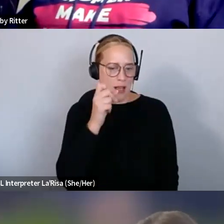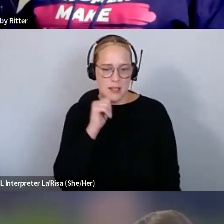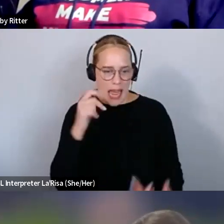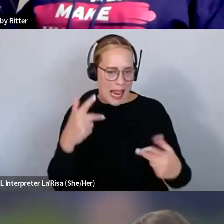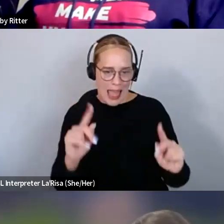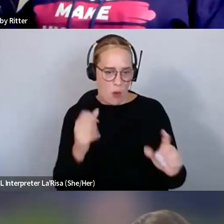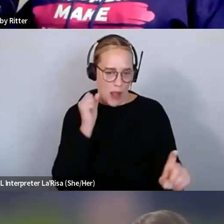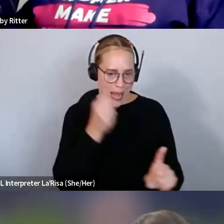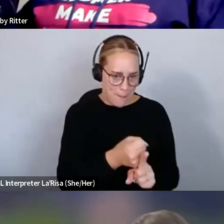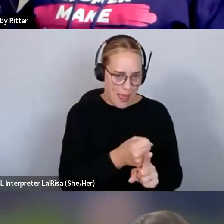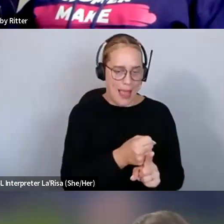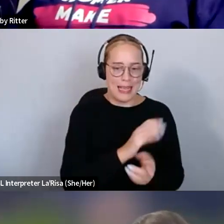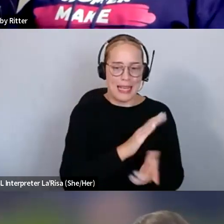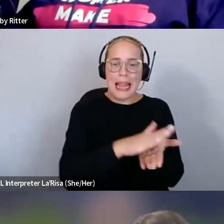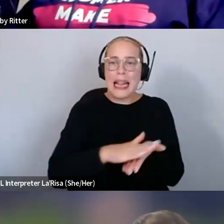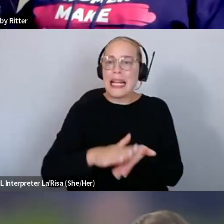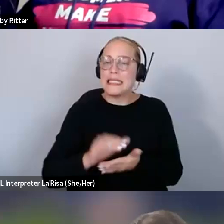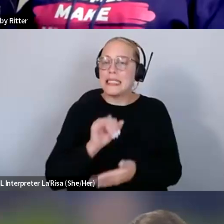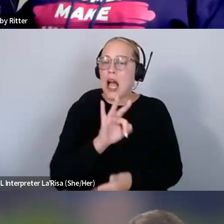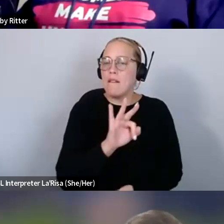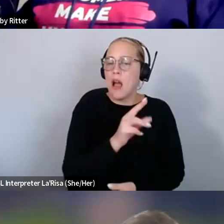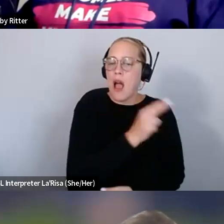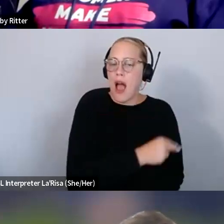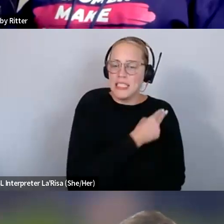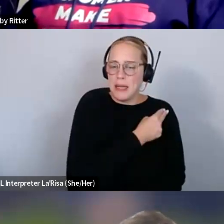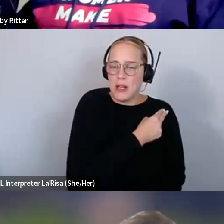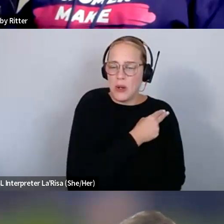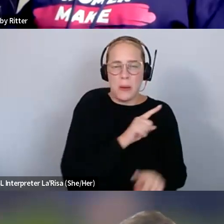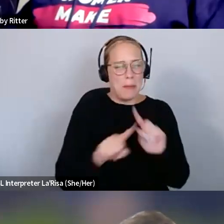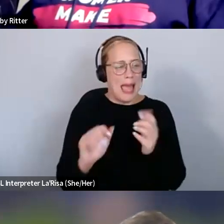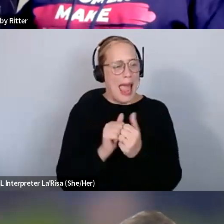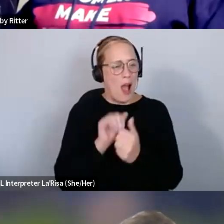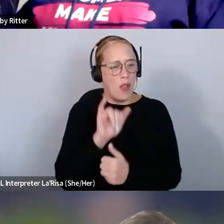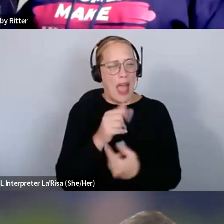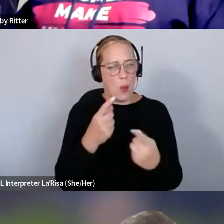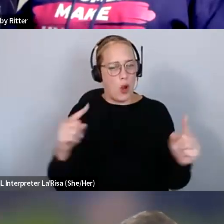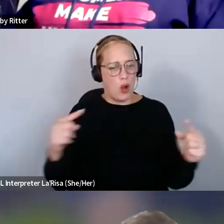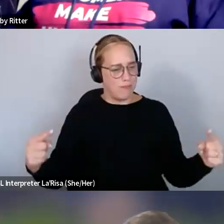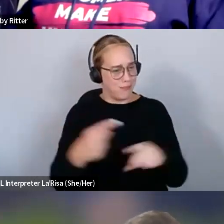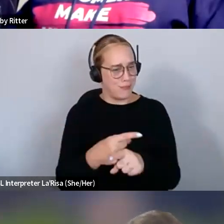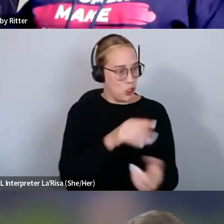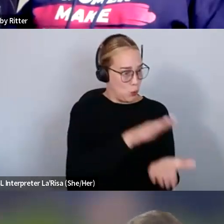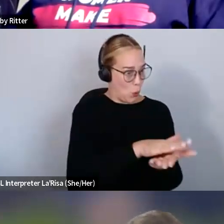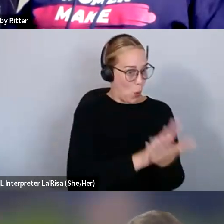dog would impact the cleanliness of the hospital. Notice the school is